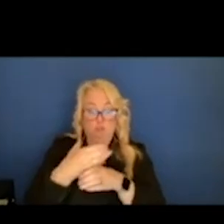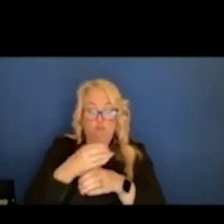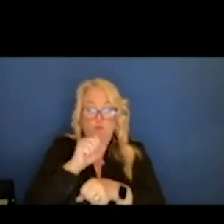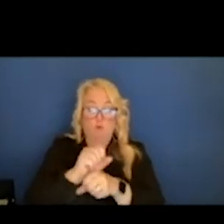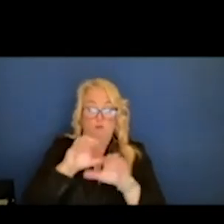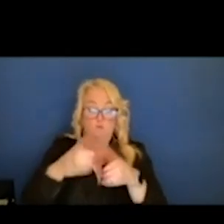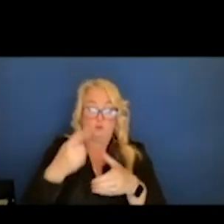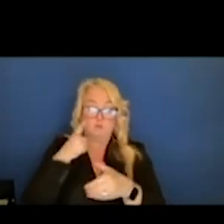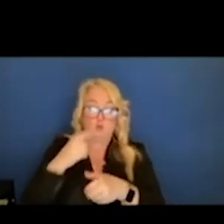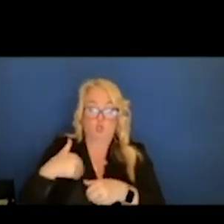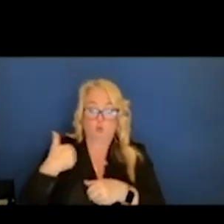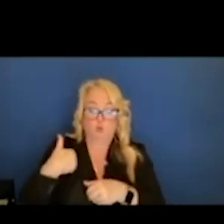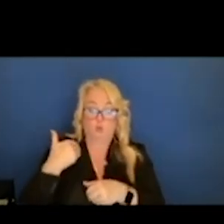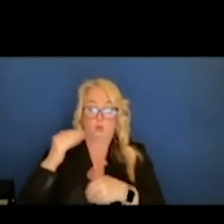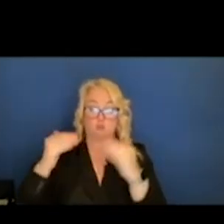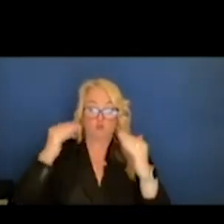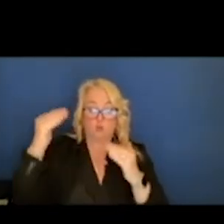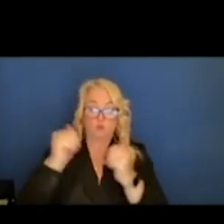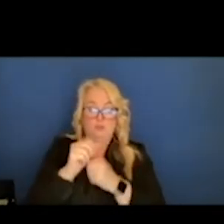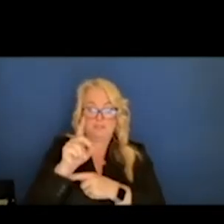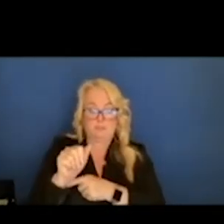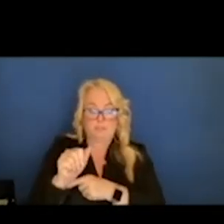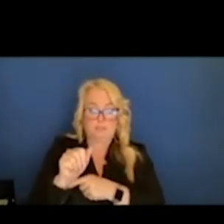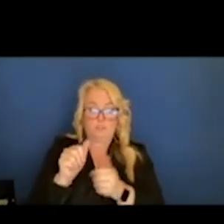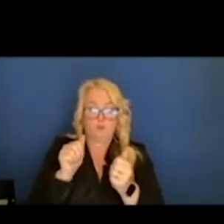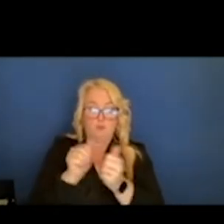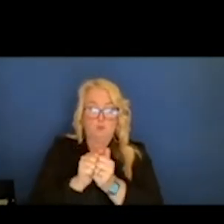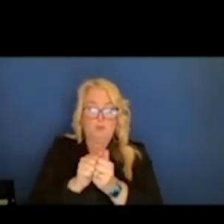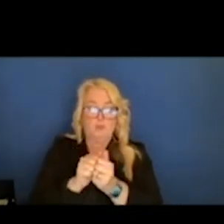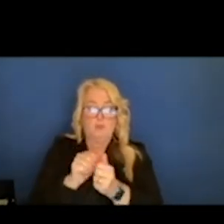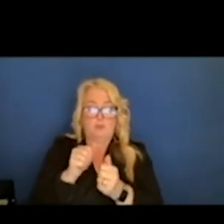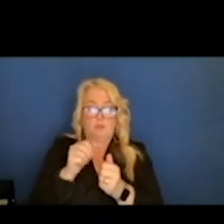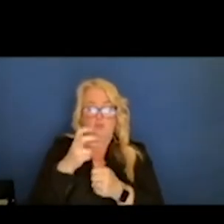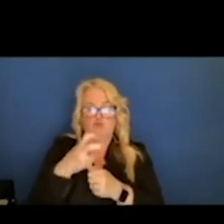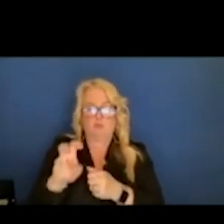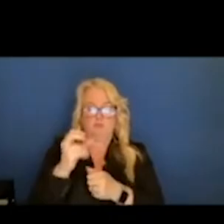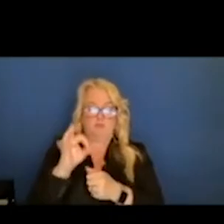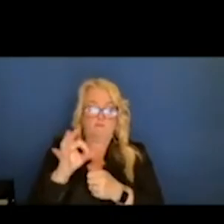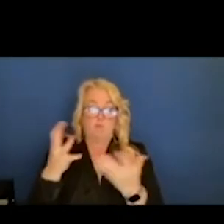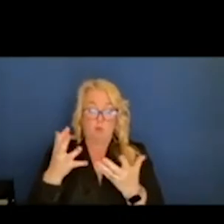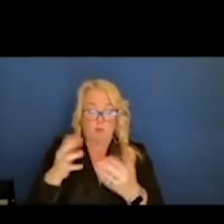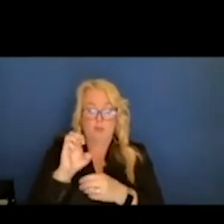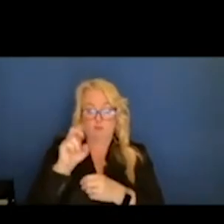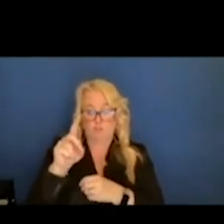Workforce of Youth and Adults with Disabilities Through the Transformation of Education, Career,